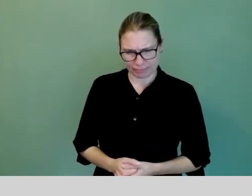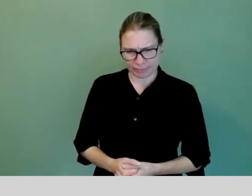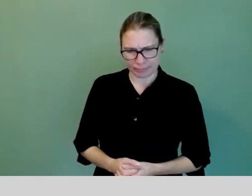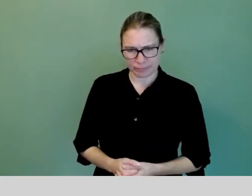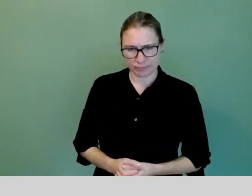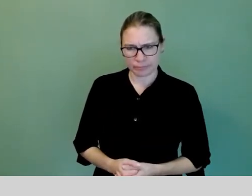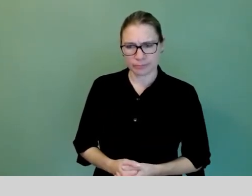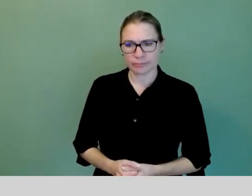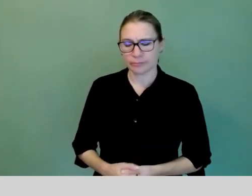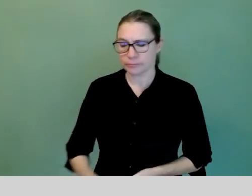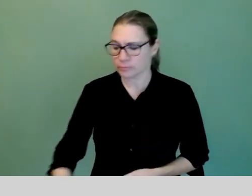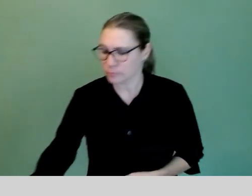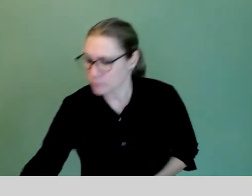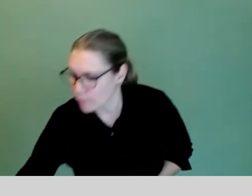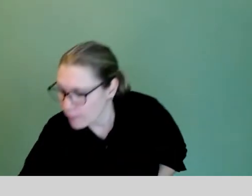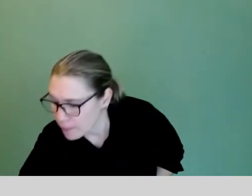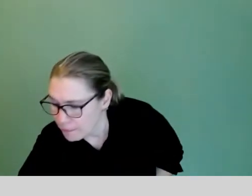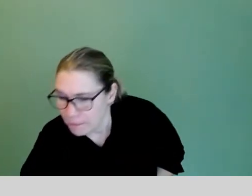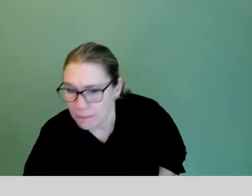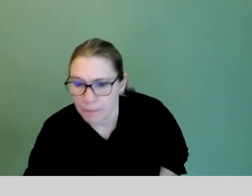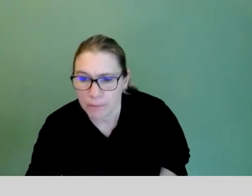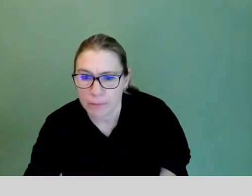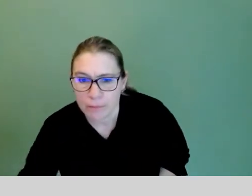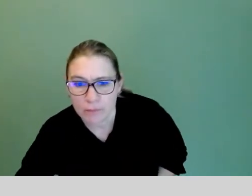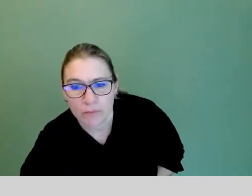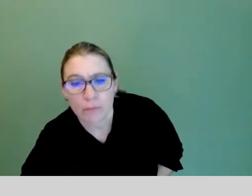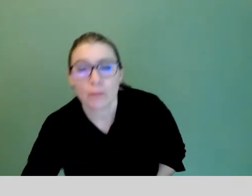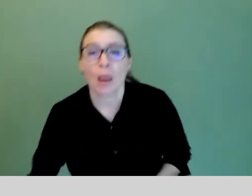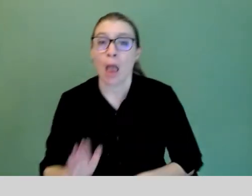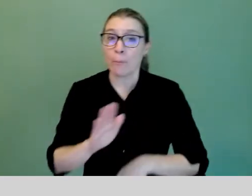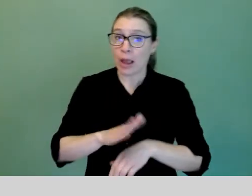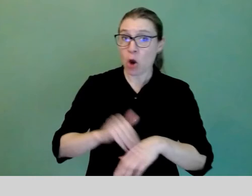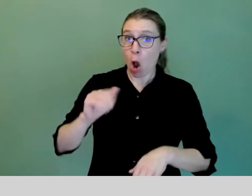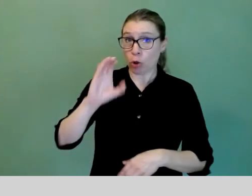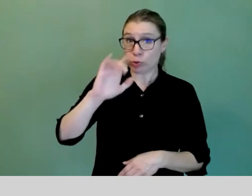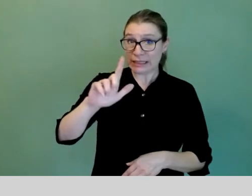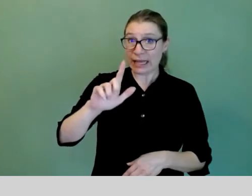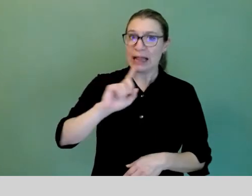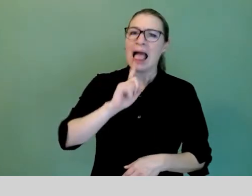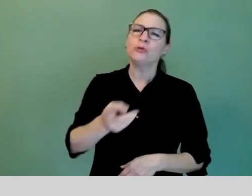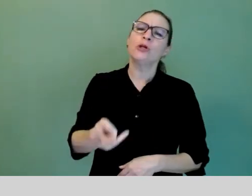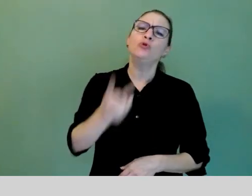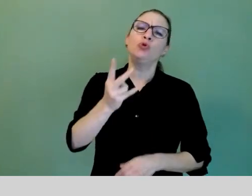Let's go back and have a look at my call to ceil. There are actually two operations here.